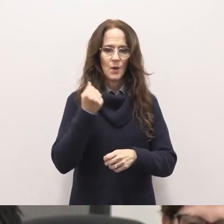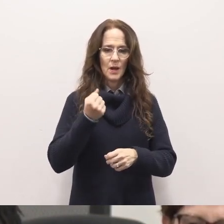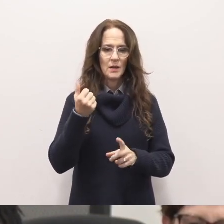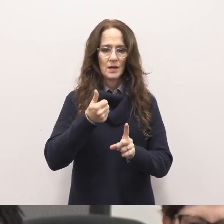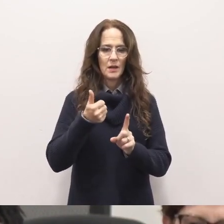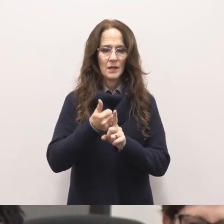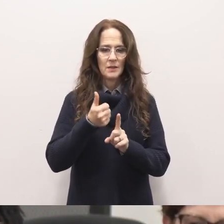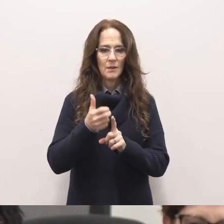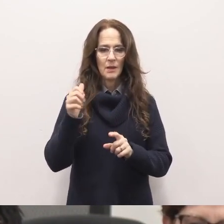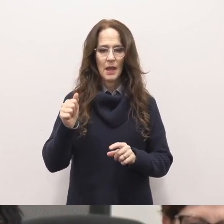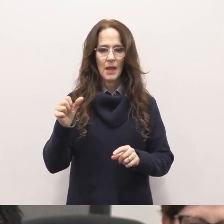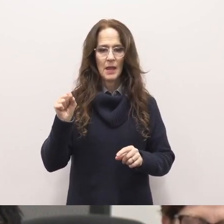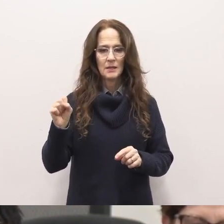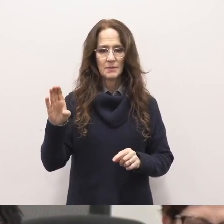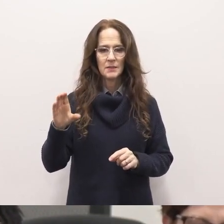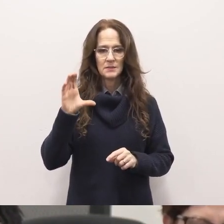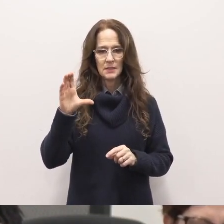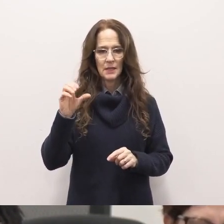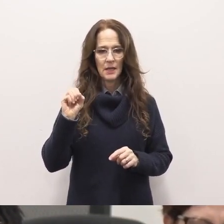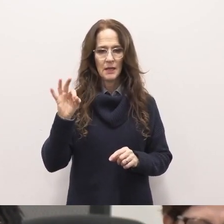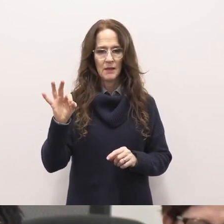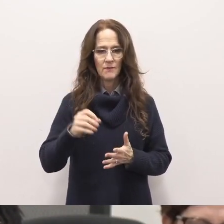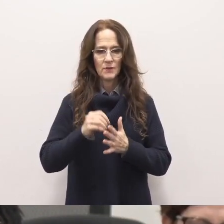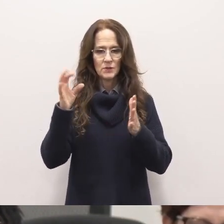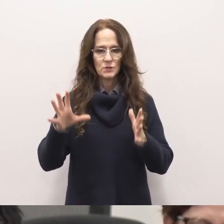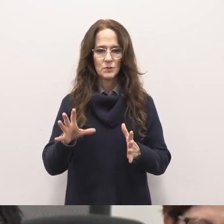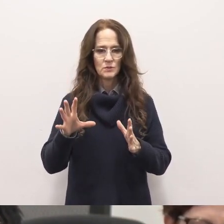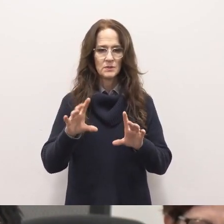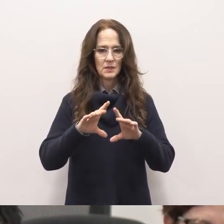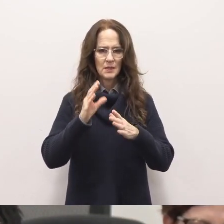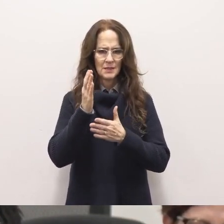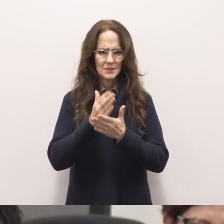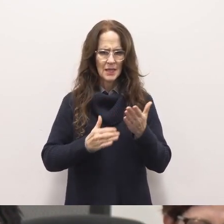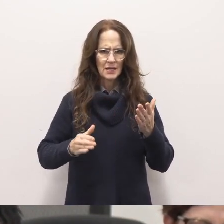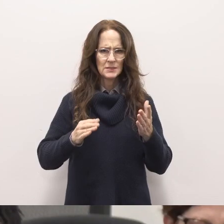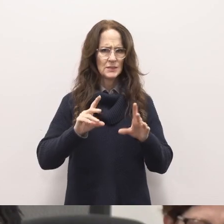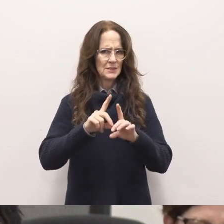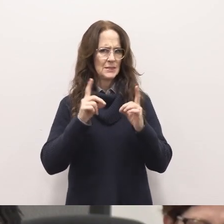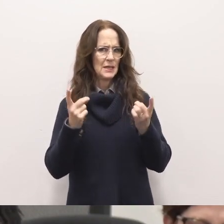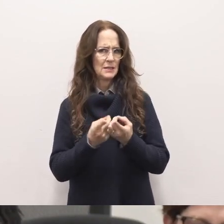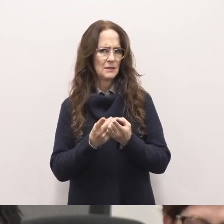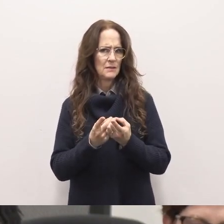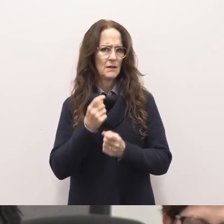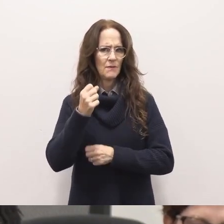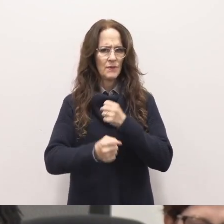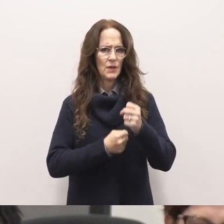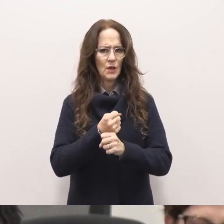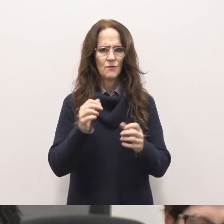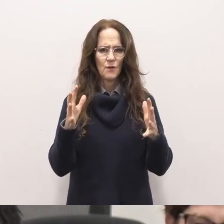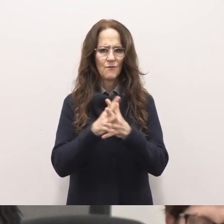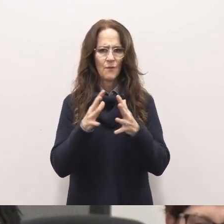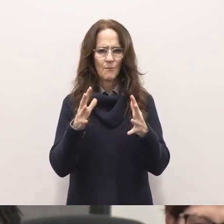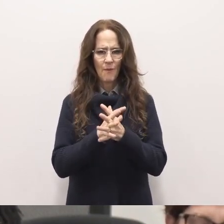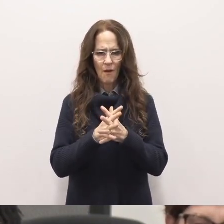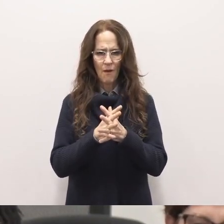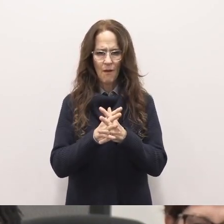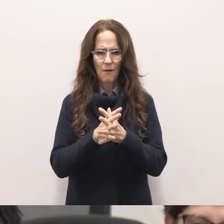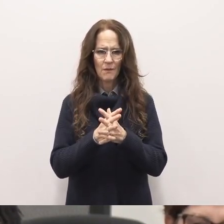was also named CIF Southern Student Section District of the Year for the football season, a testament to our incredible school spirit and support